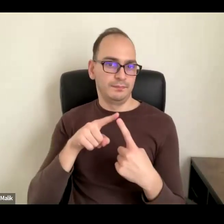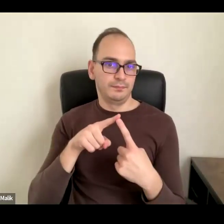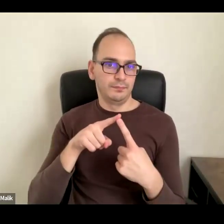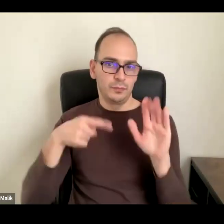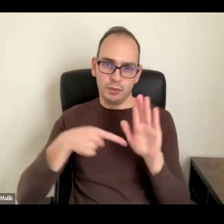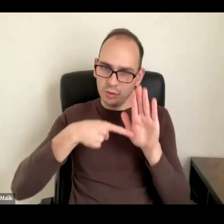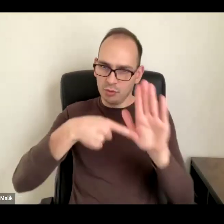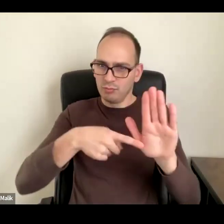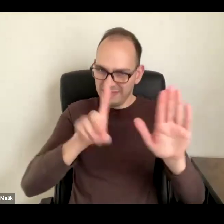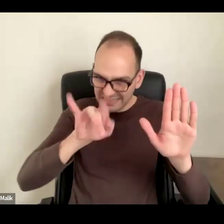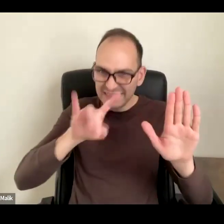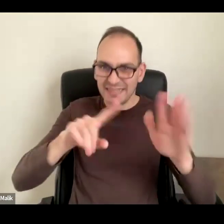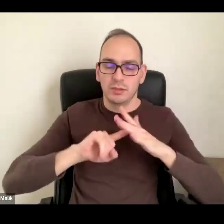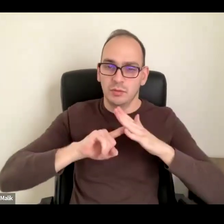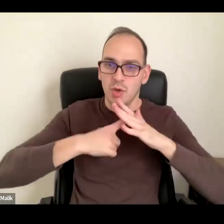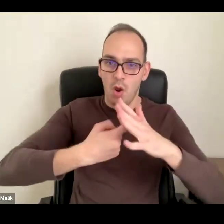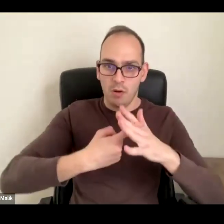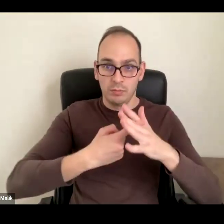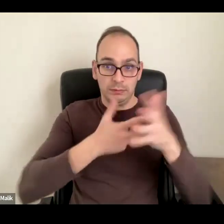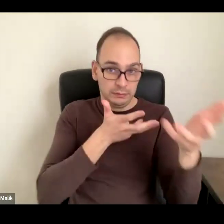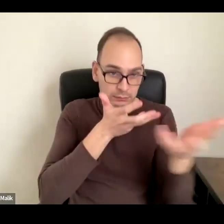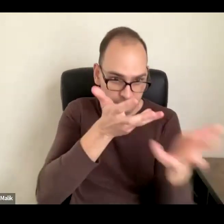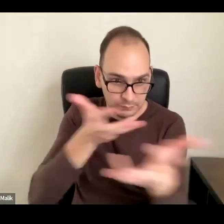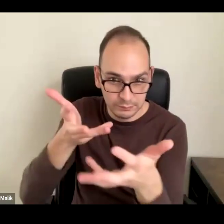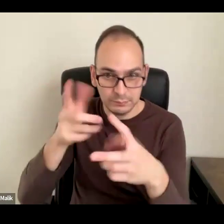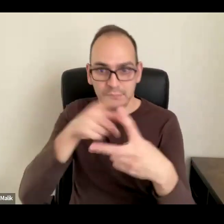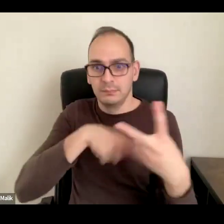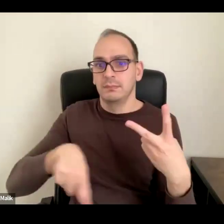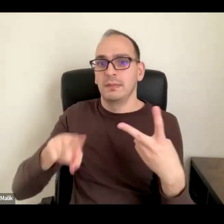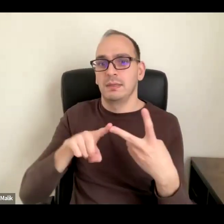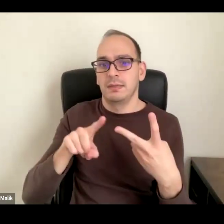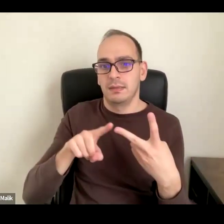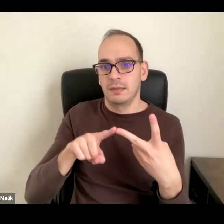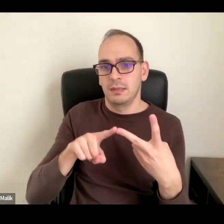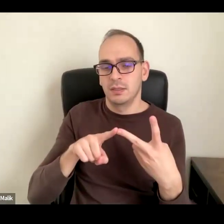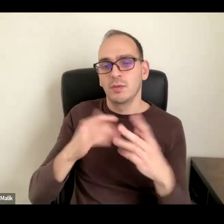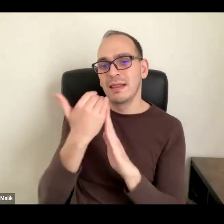you did initiate consultation. Second, you would want to list the names of all